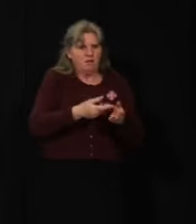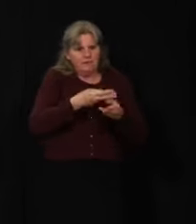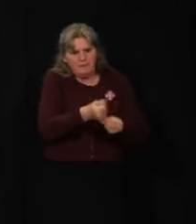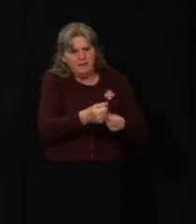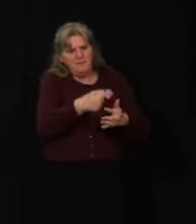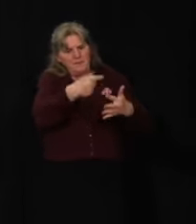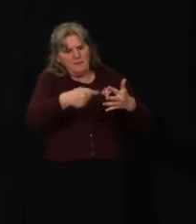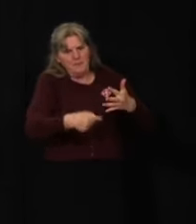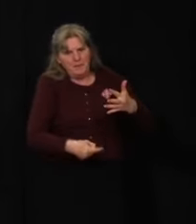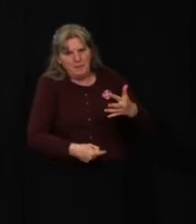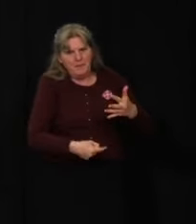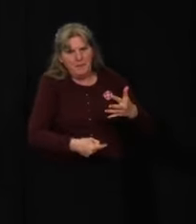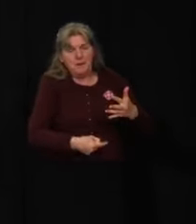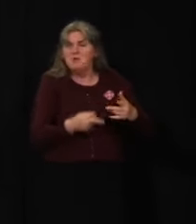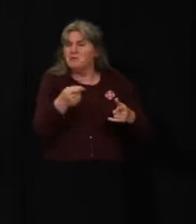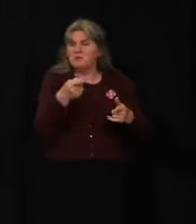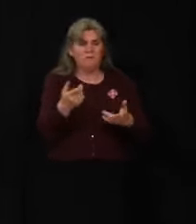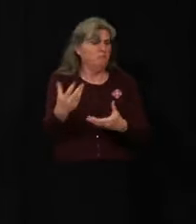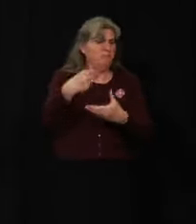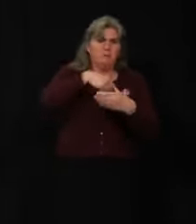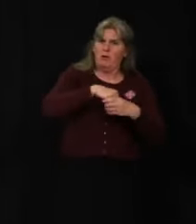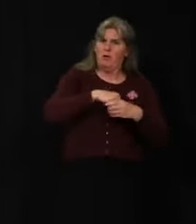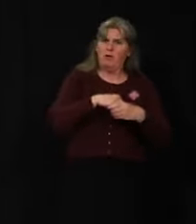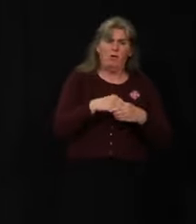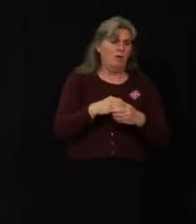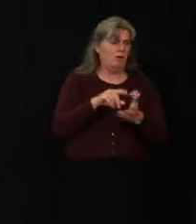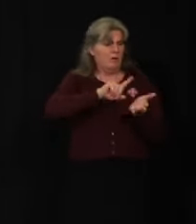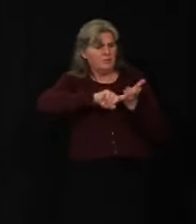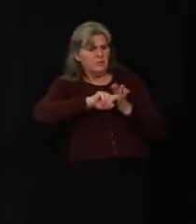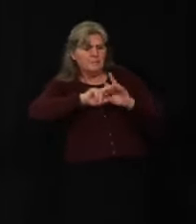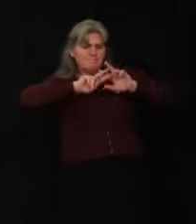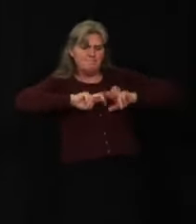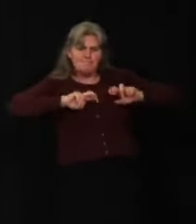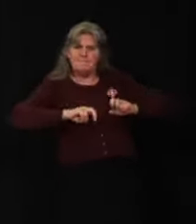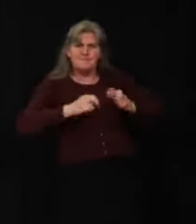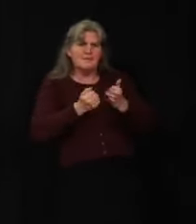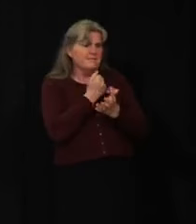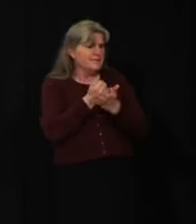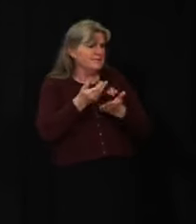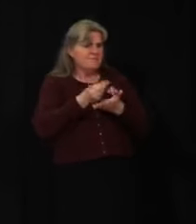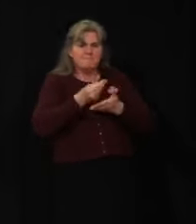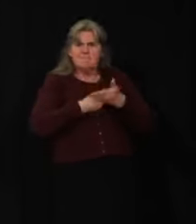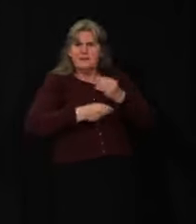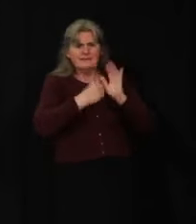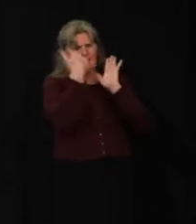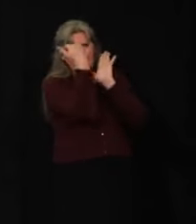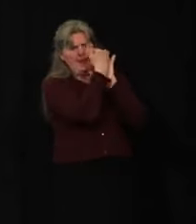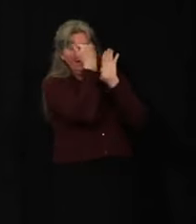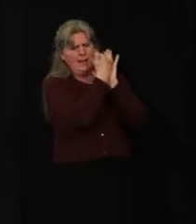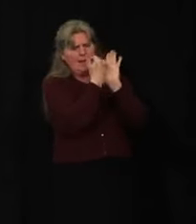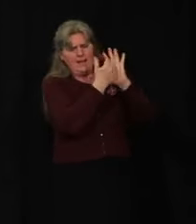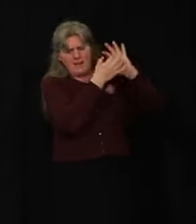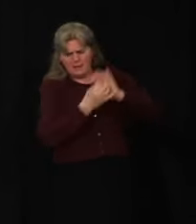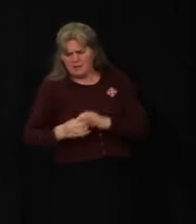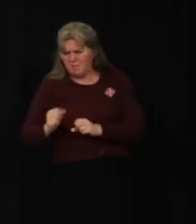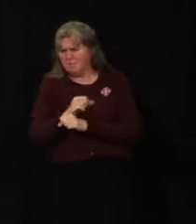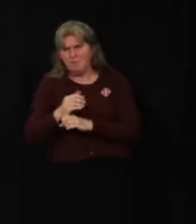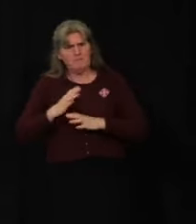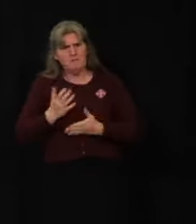instance, that restaurant or personal care service to open. But for the general retail that are not under the act, there are